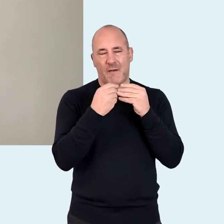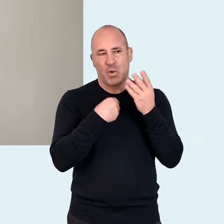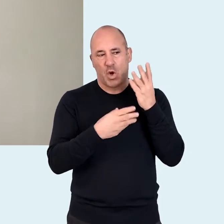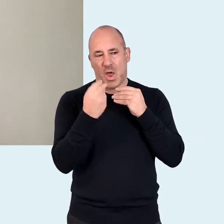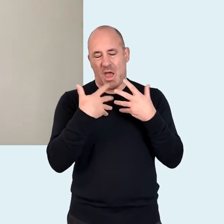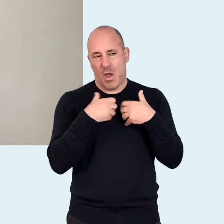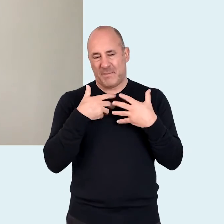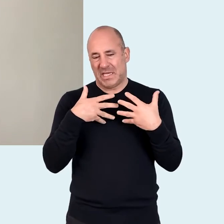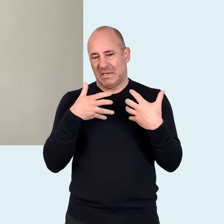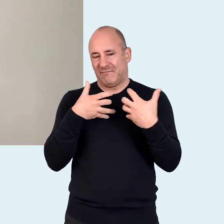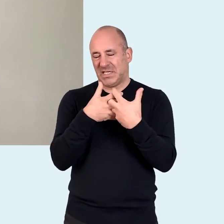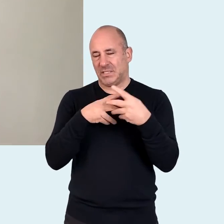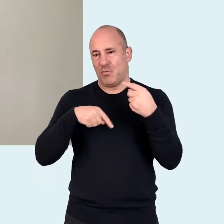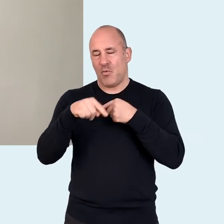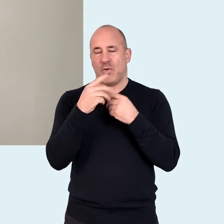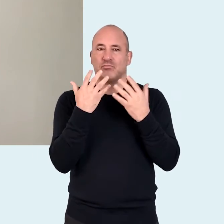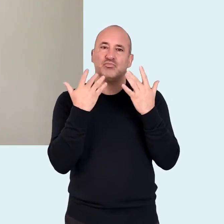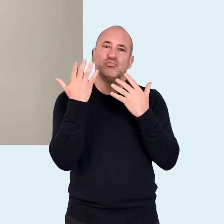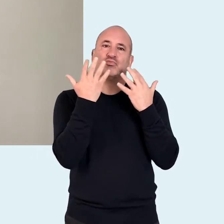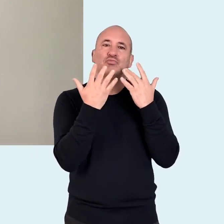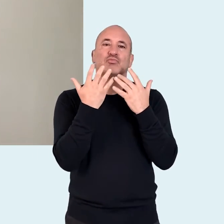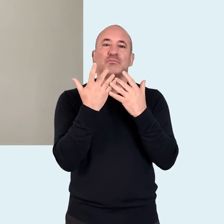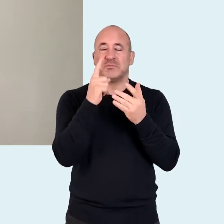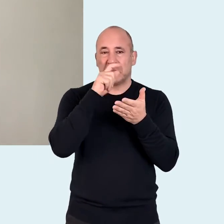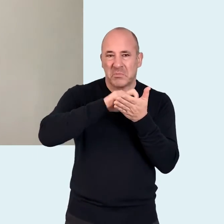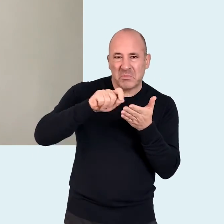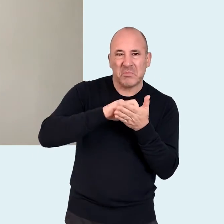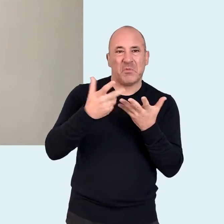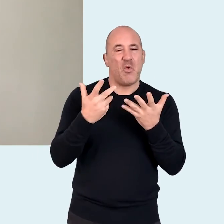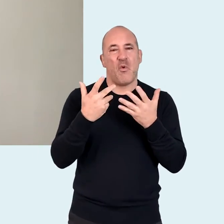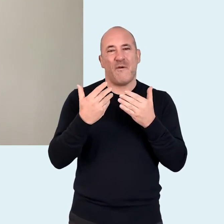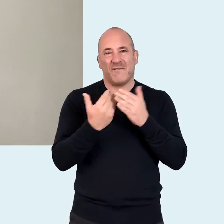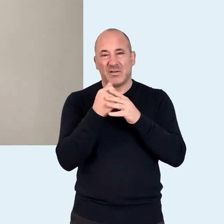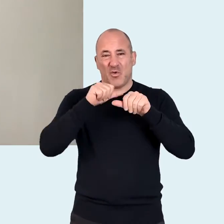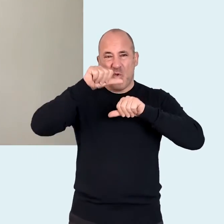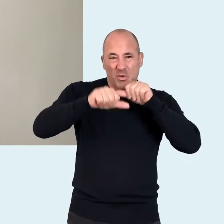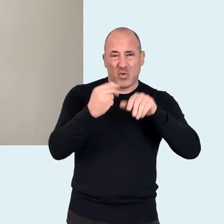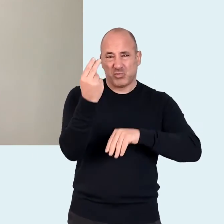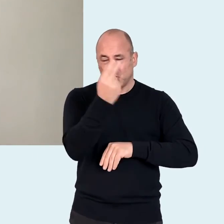So this could mean writing things out in order in a linear fashion, perhaps drawing pictures